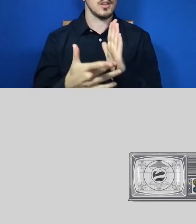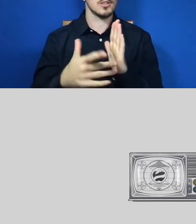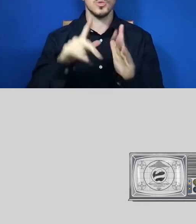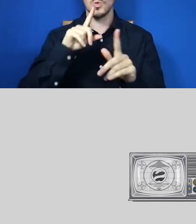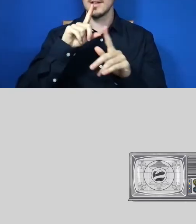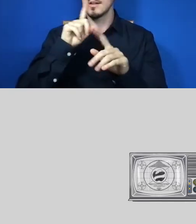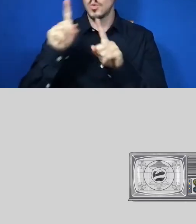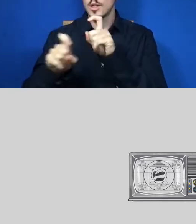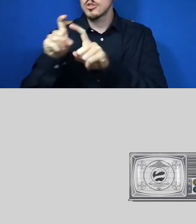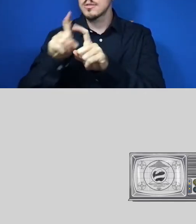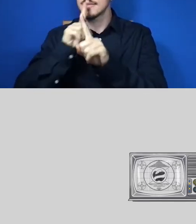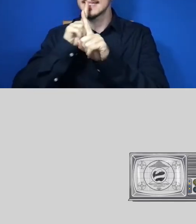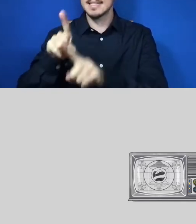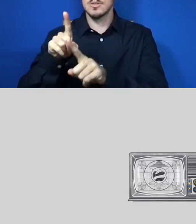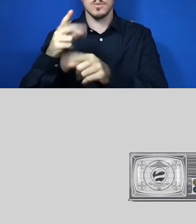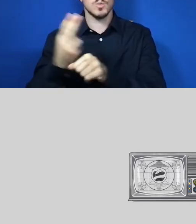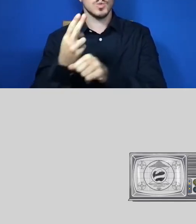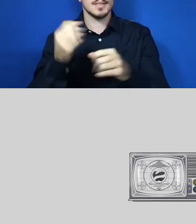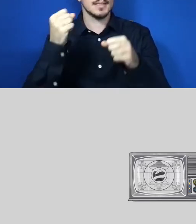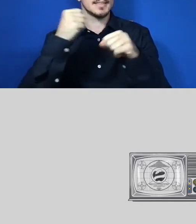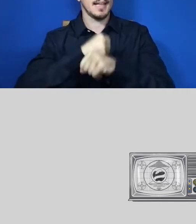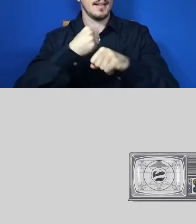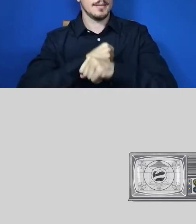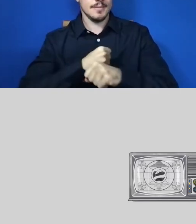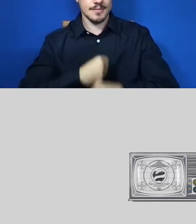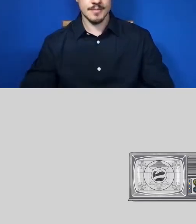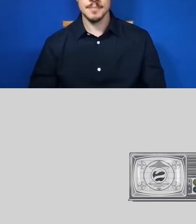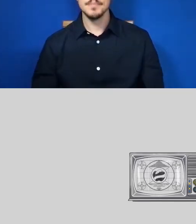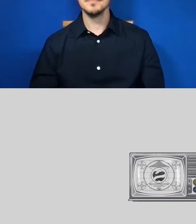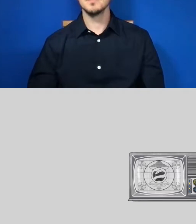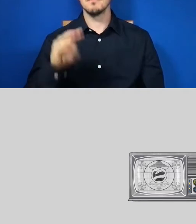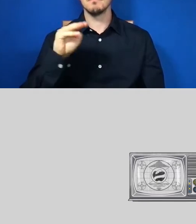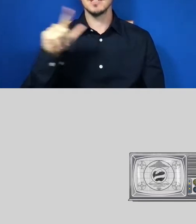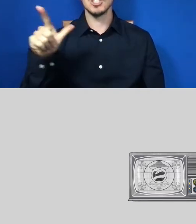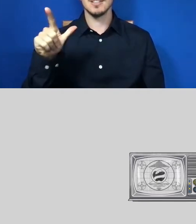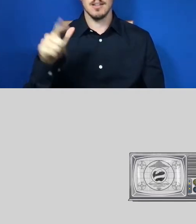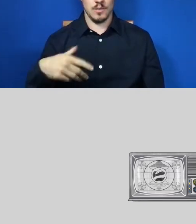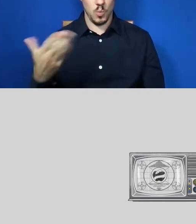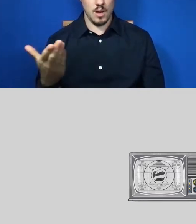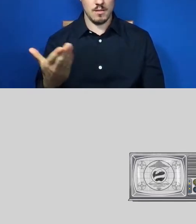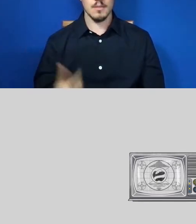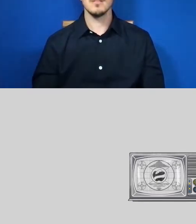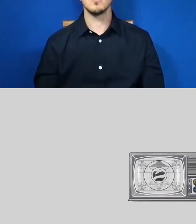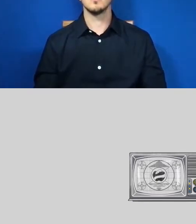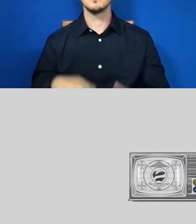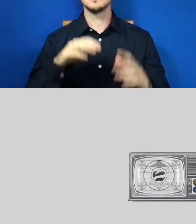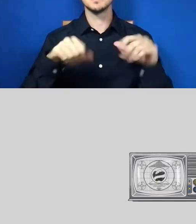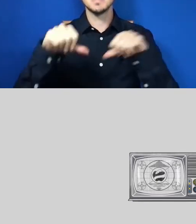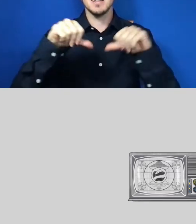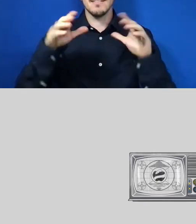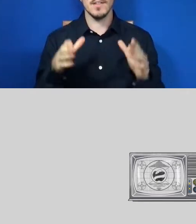to answer questions with data. So what is machine learning? Machine learning is the scientific study